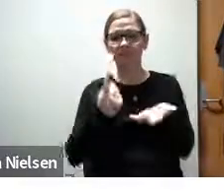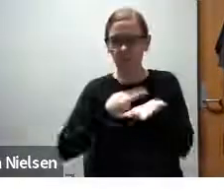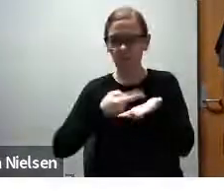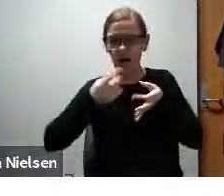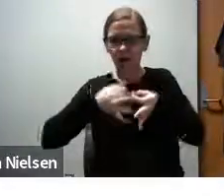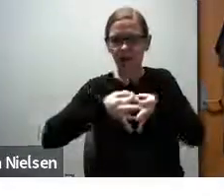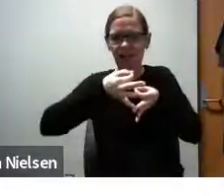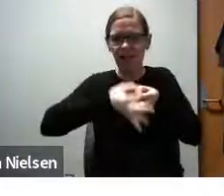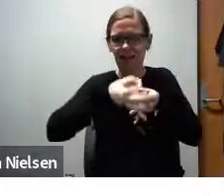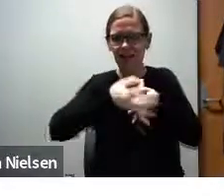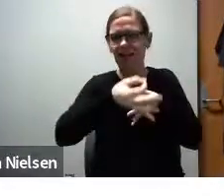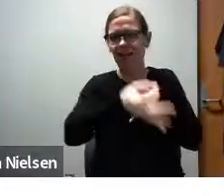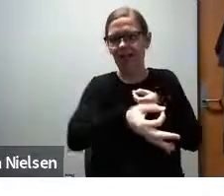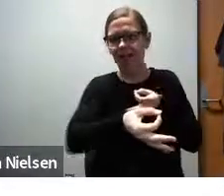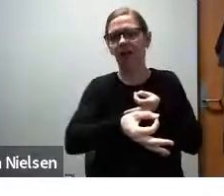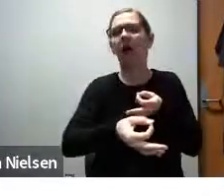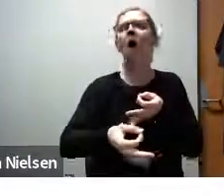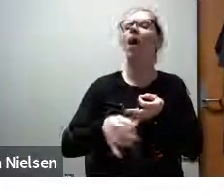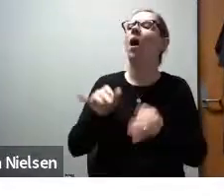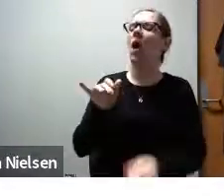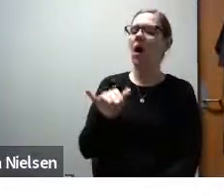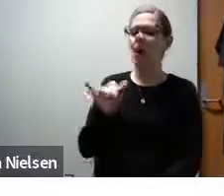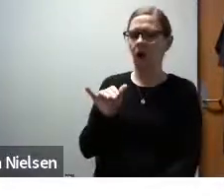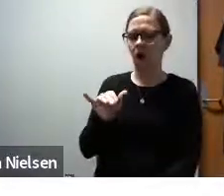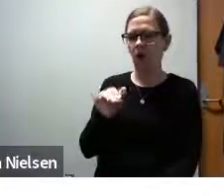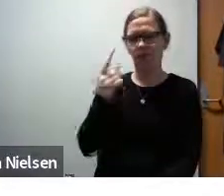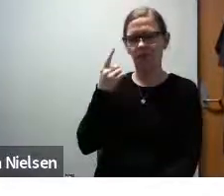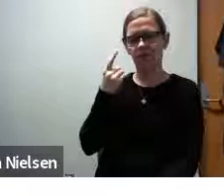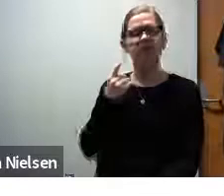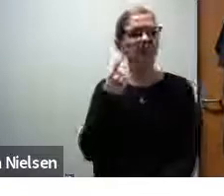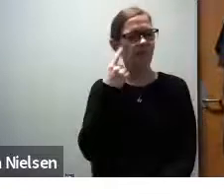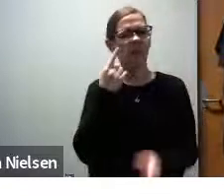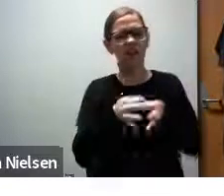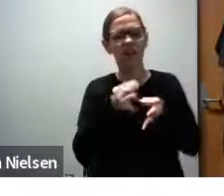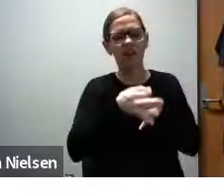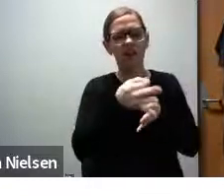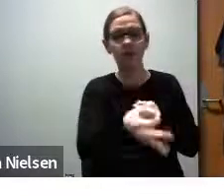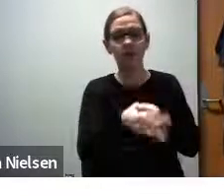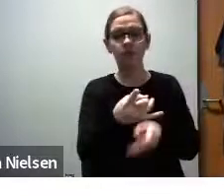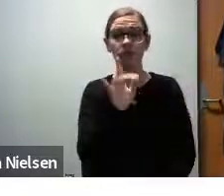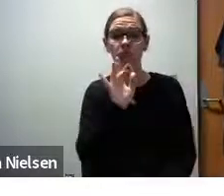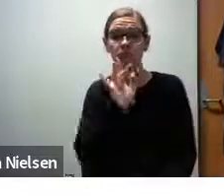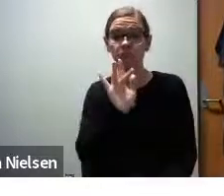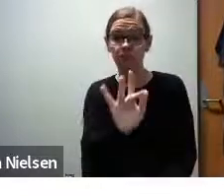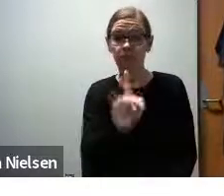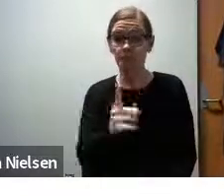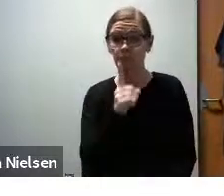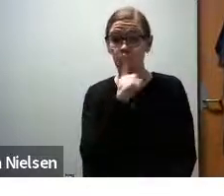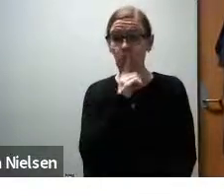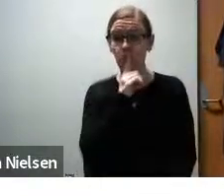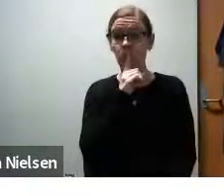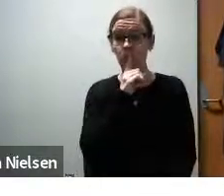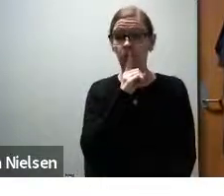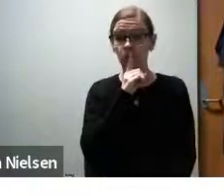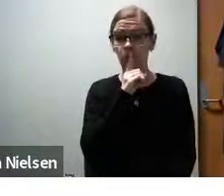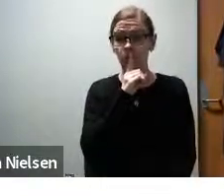Yeah, I think there's still a click on mute. When we have them muted and I, you know, if you